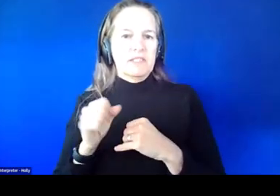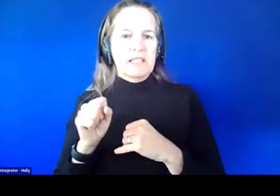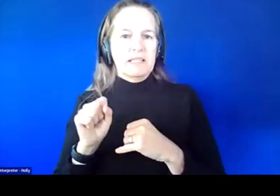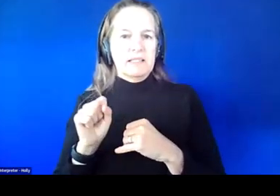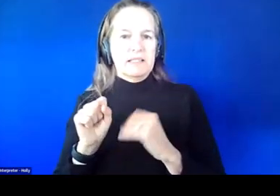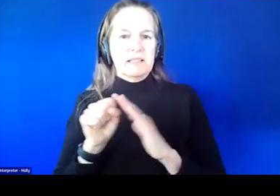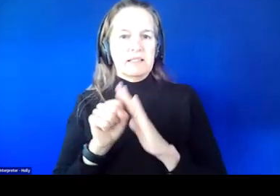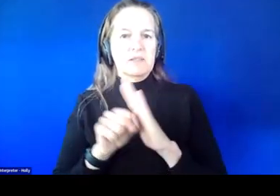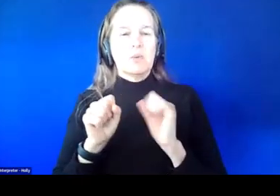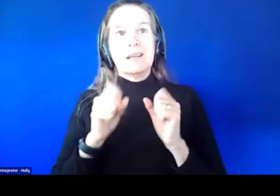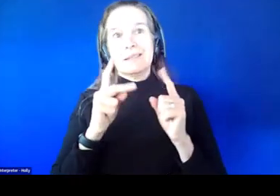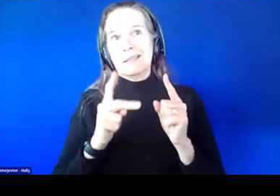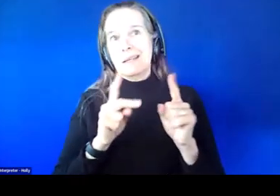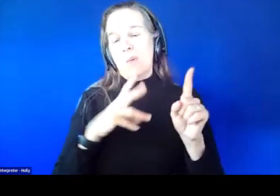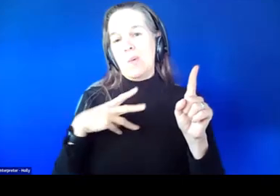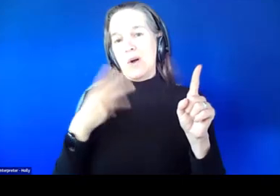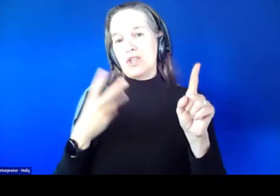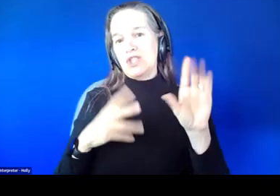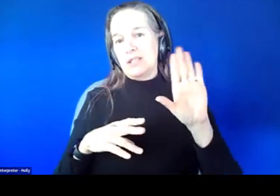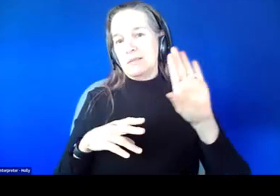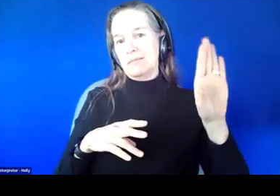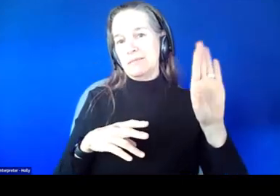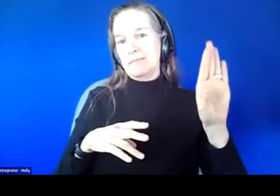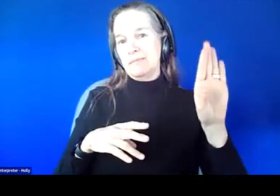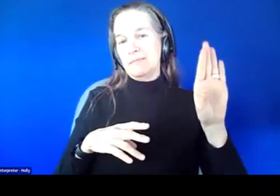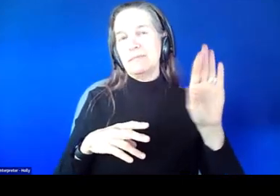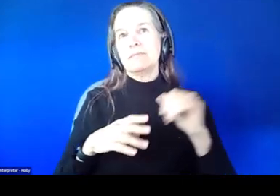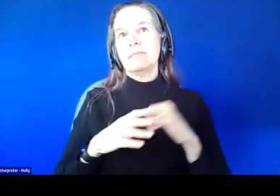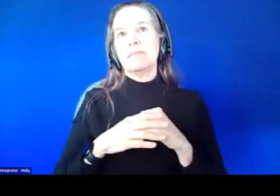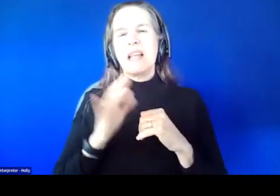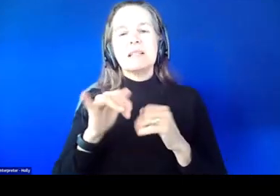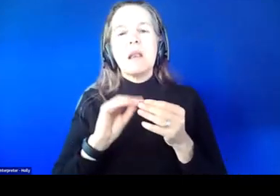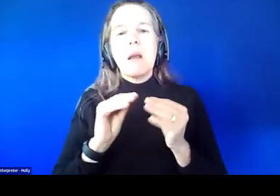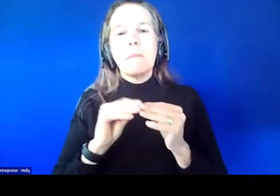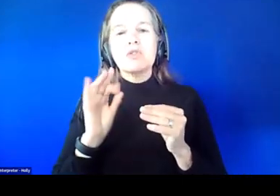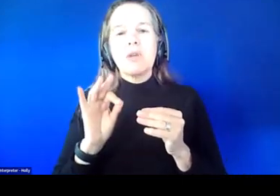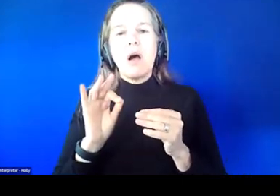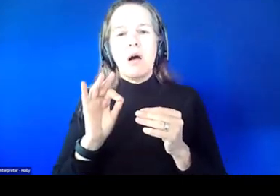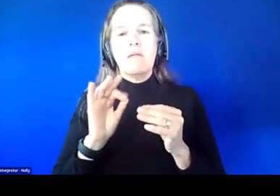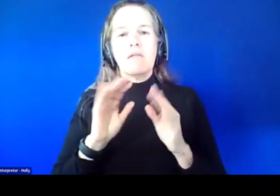Washington these are the numbers of the enrolled tribal nations in the program.